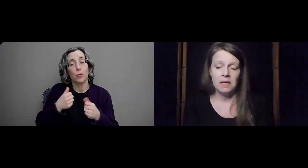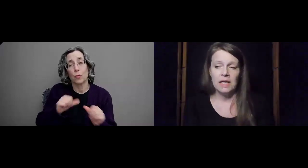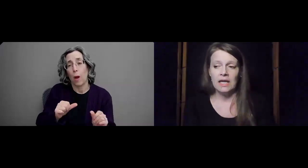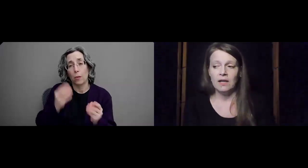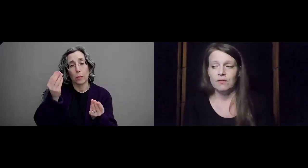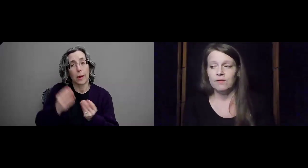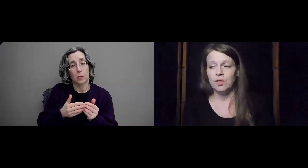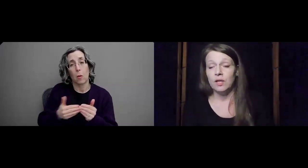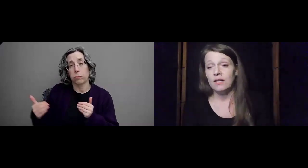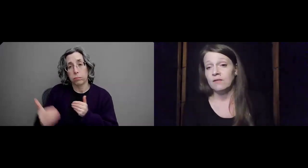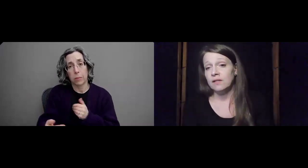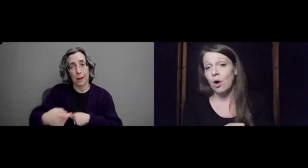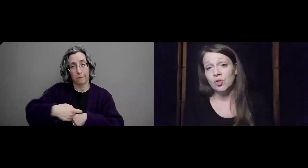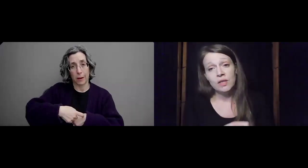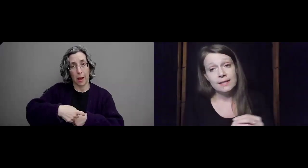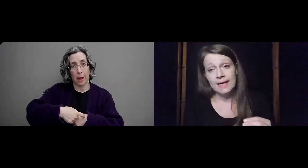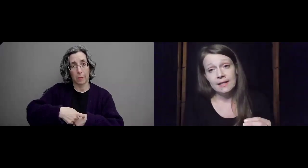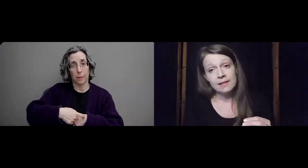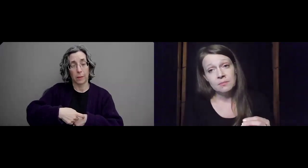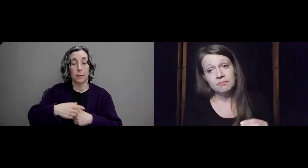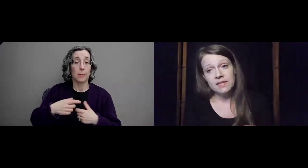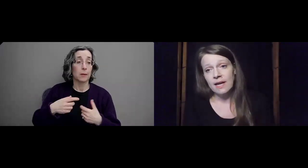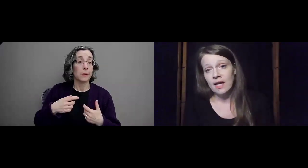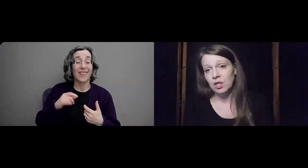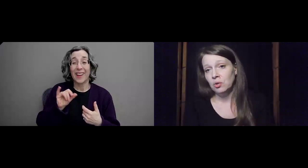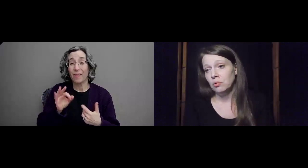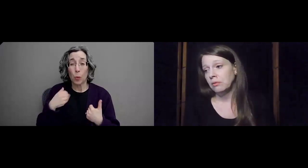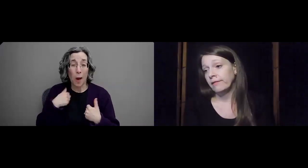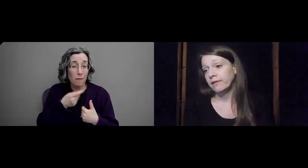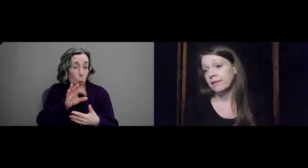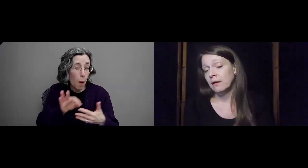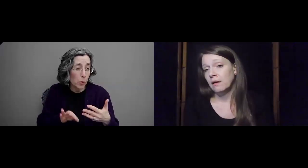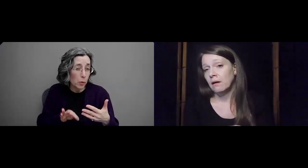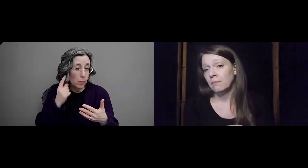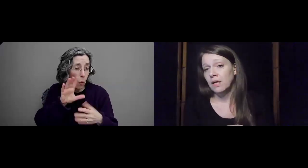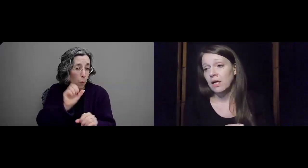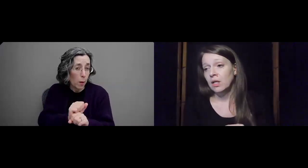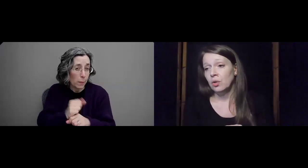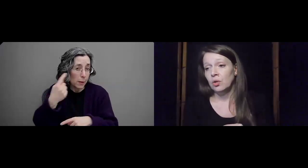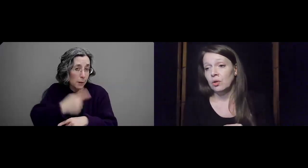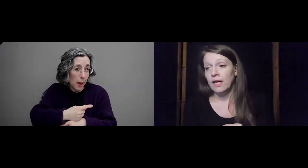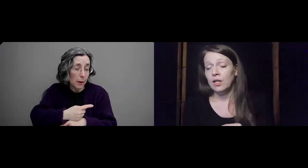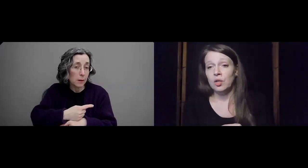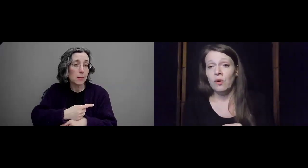advance notice as you can possibly give us. If you can